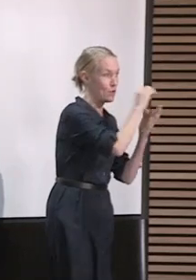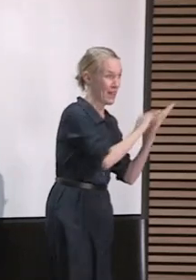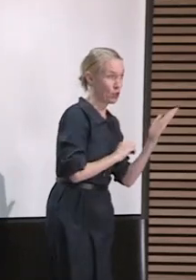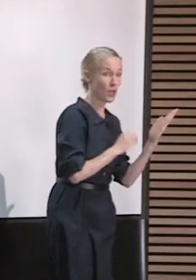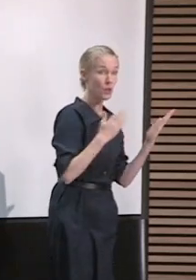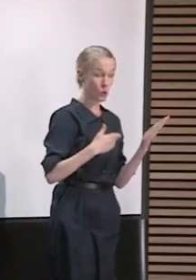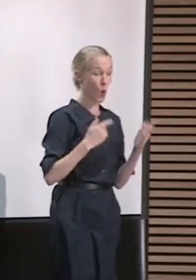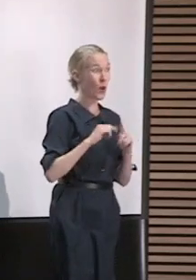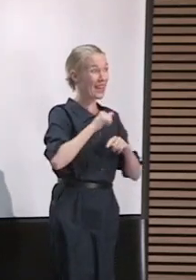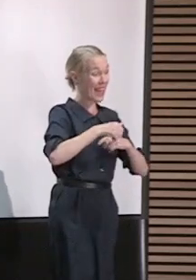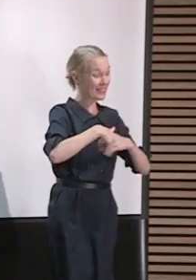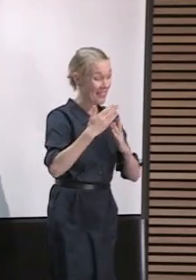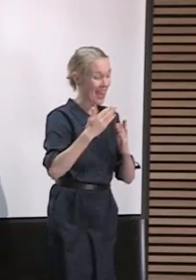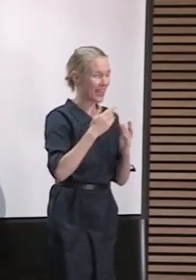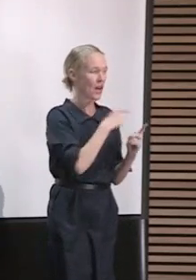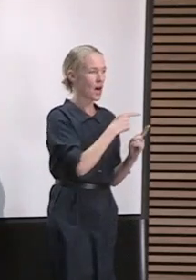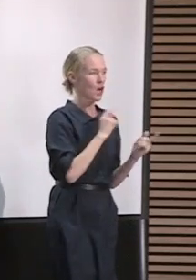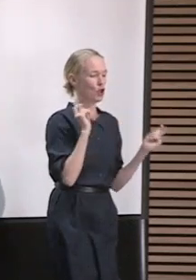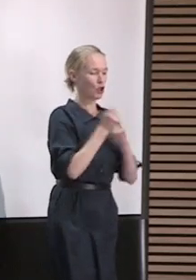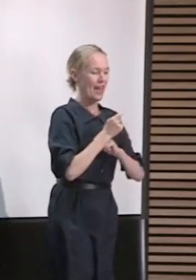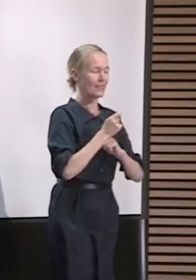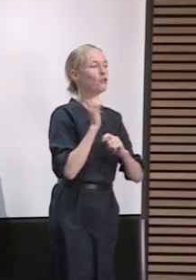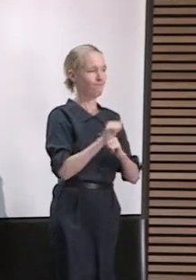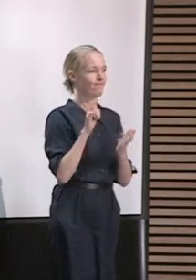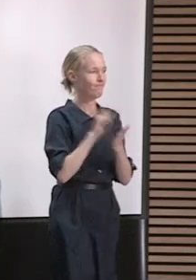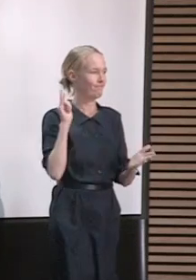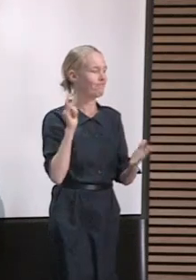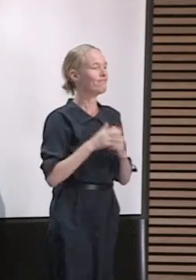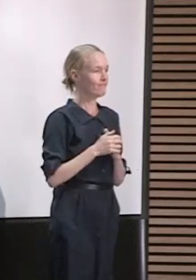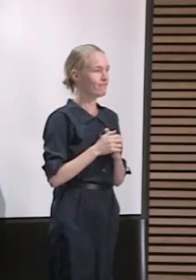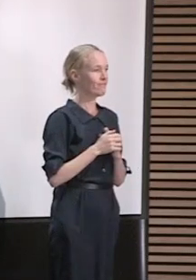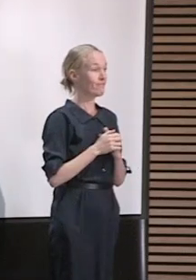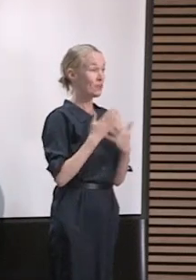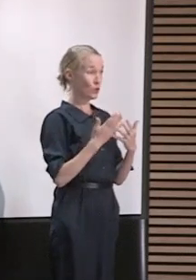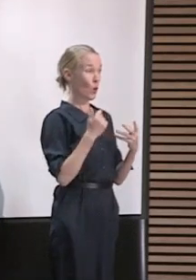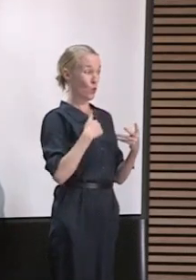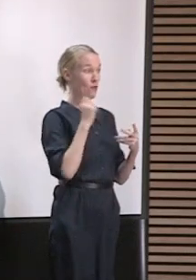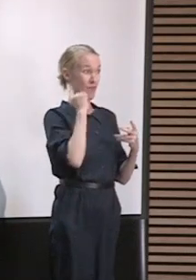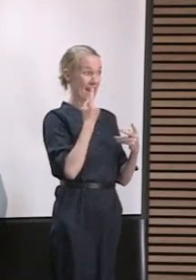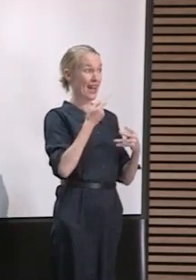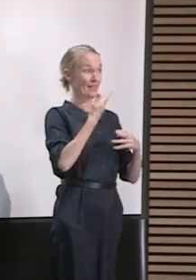sought clarification and, as you can see, it was provided quite quickly - the next day -